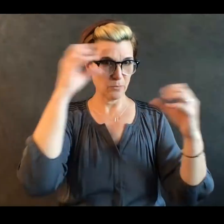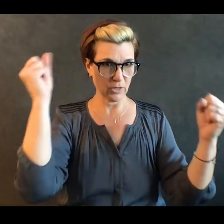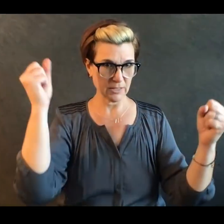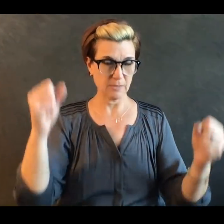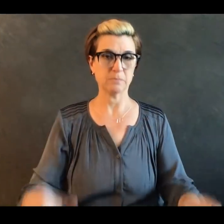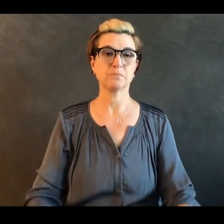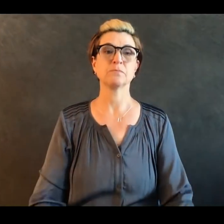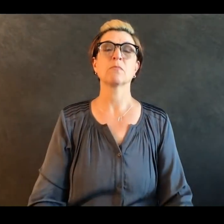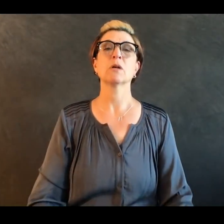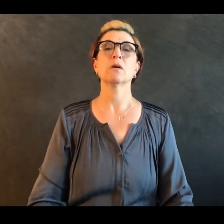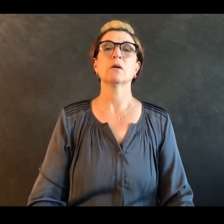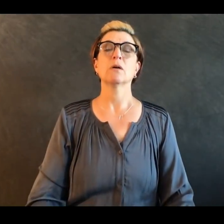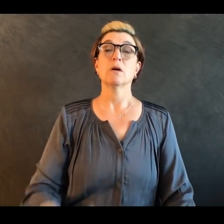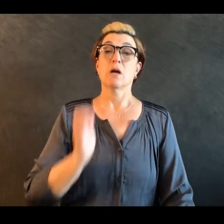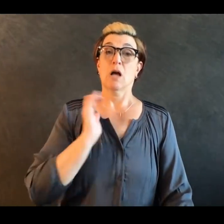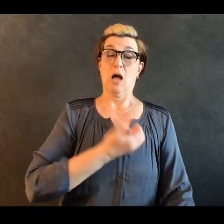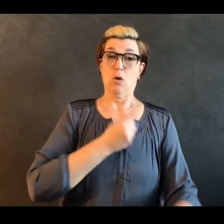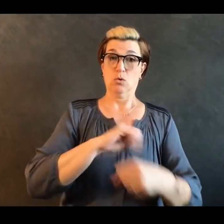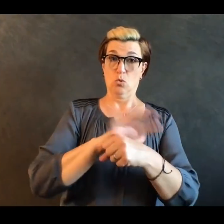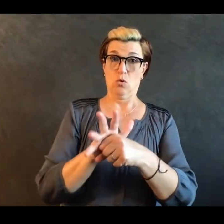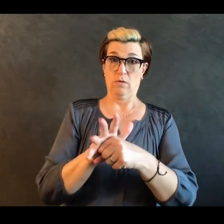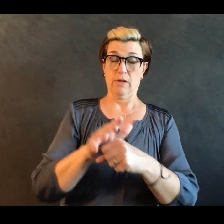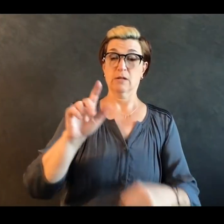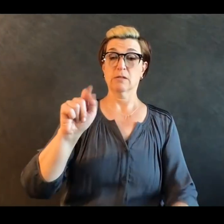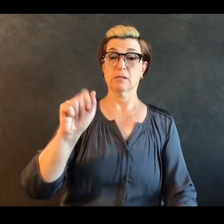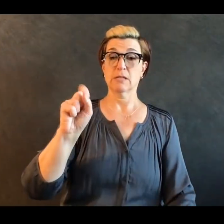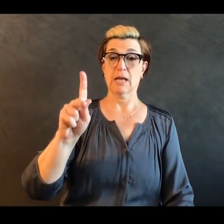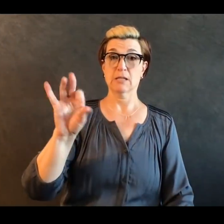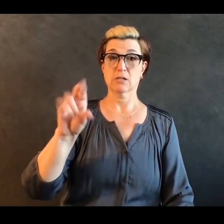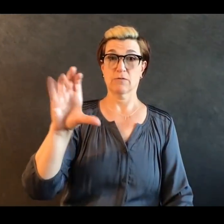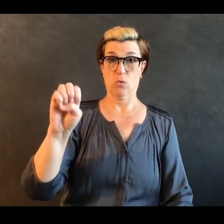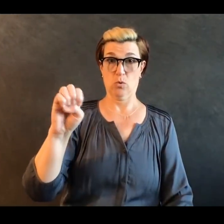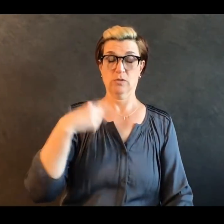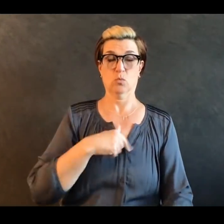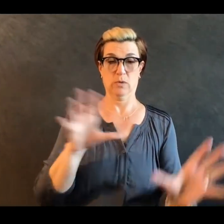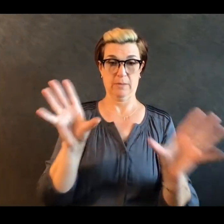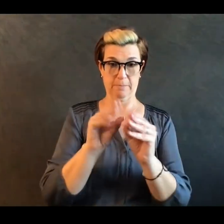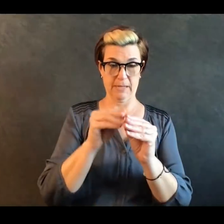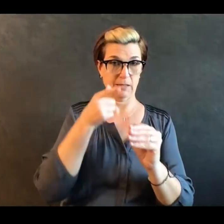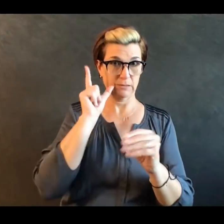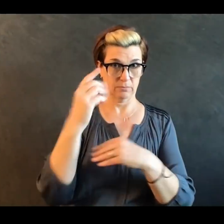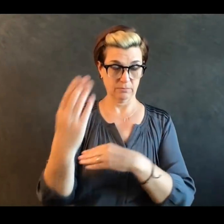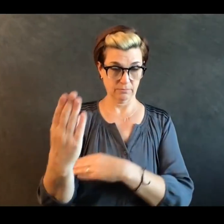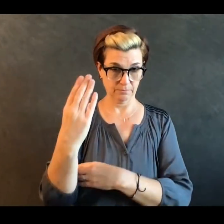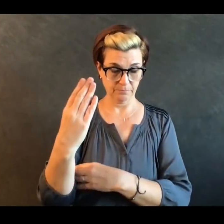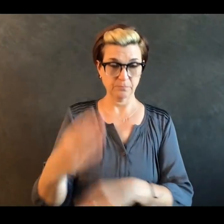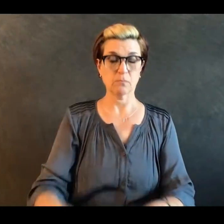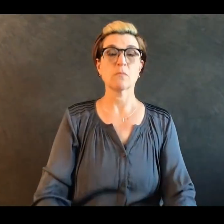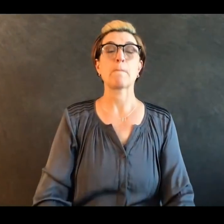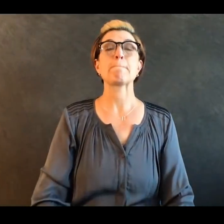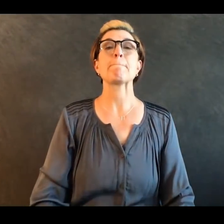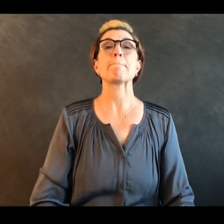met today it's reported to us that we've conducted and completed three million